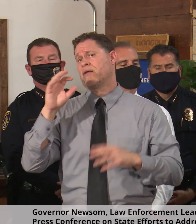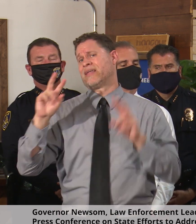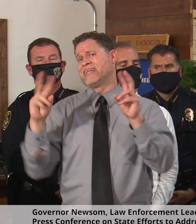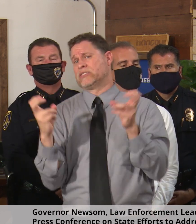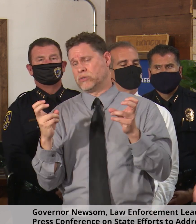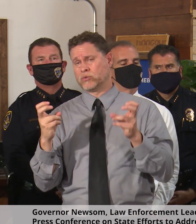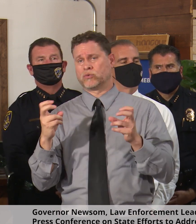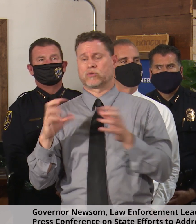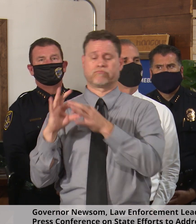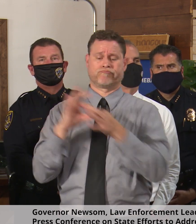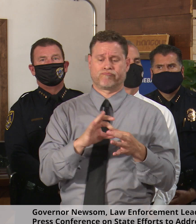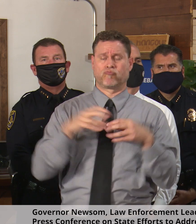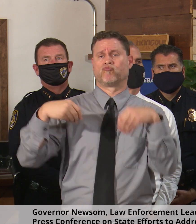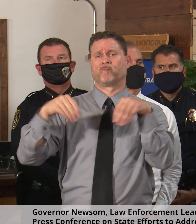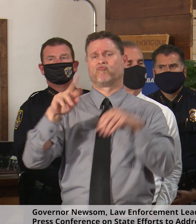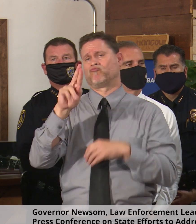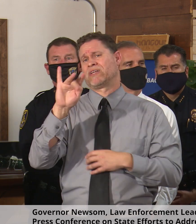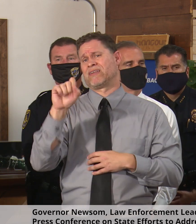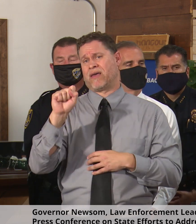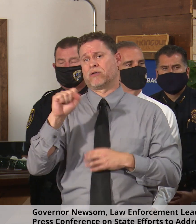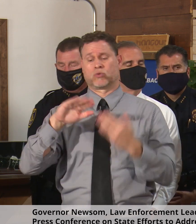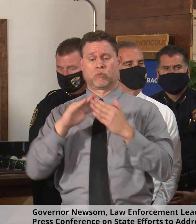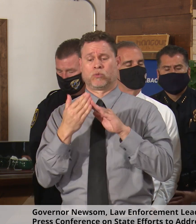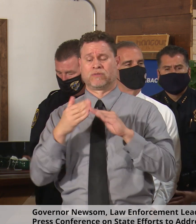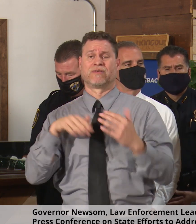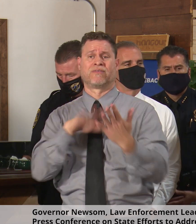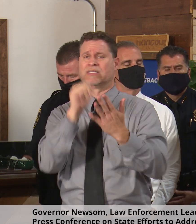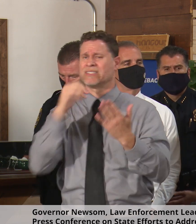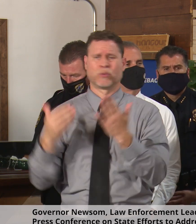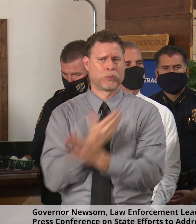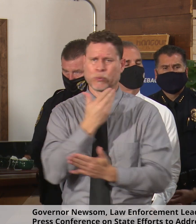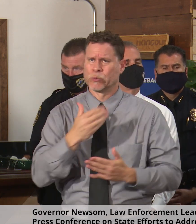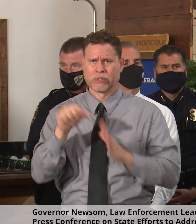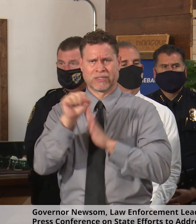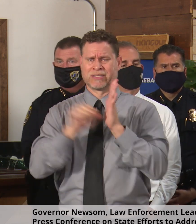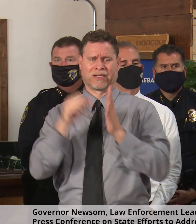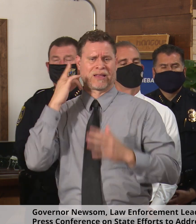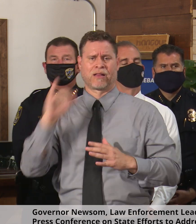our retail community is facing. This is not new in the state of California. As the assembly member